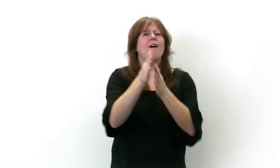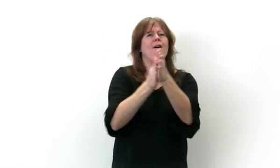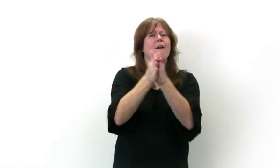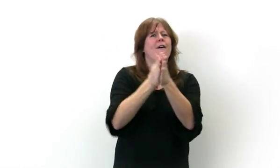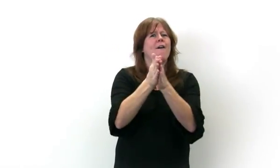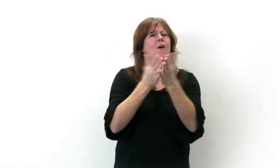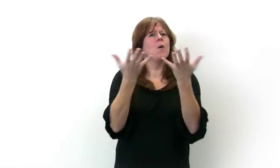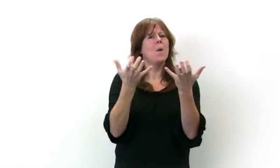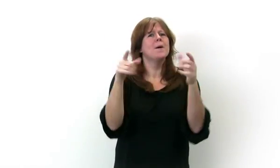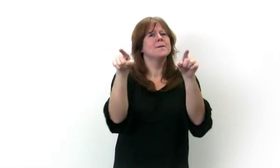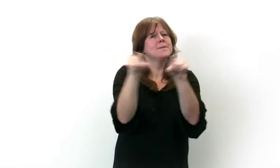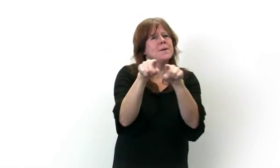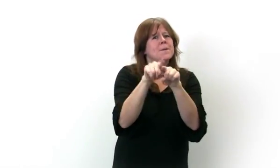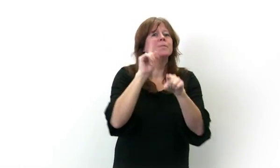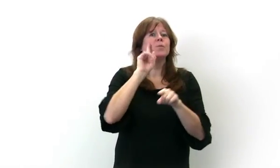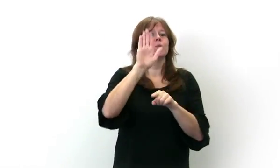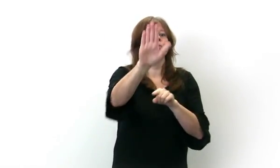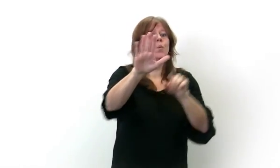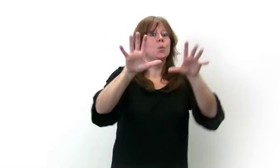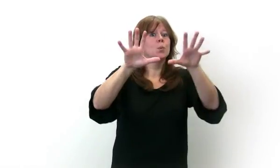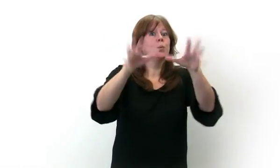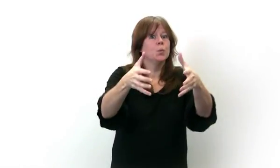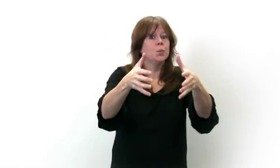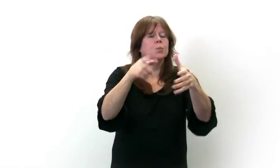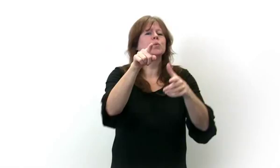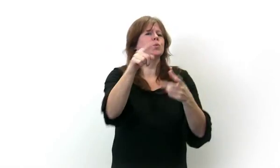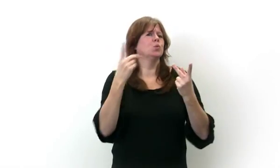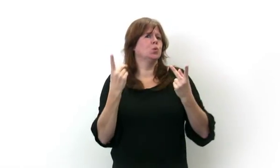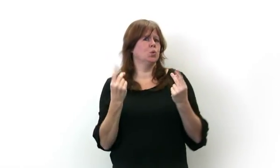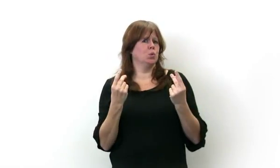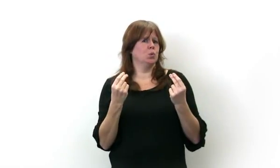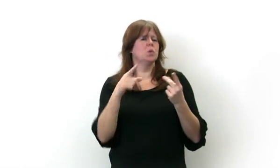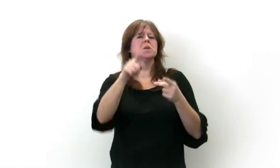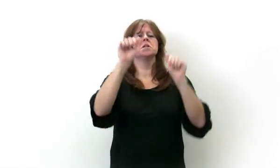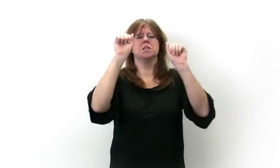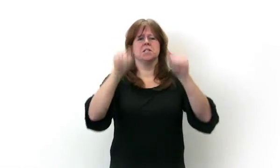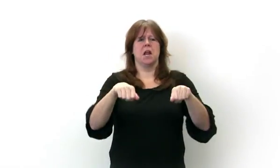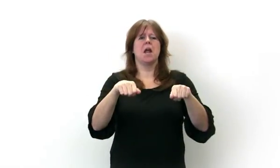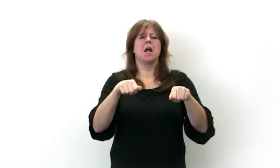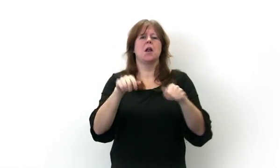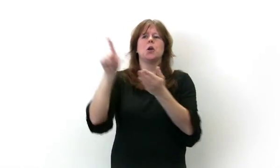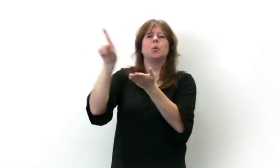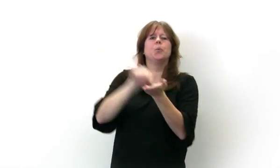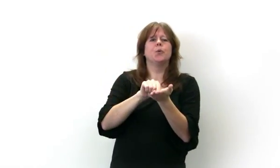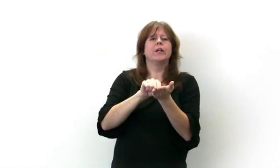would be interested as well. You can print a sample letter